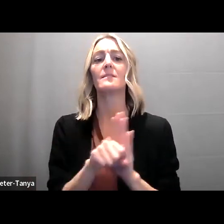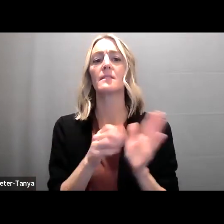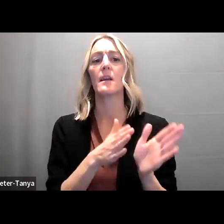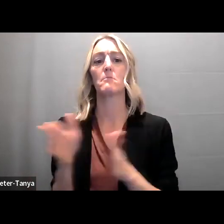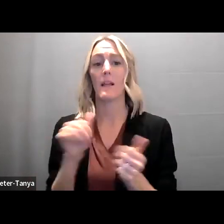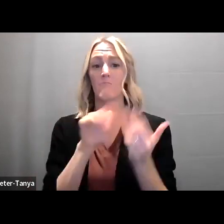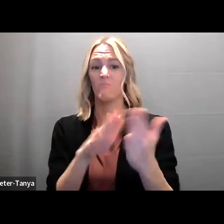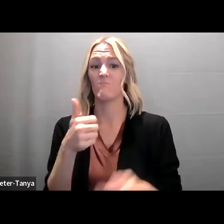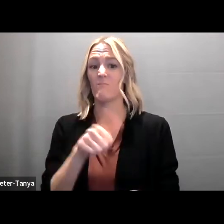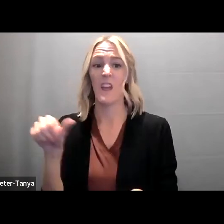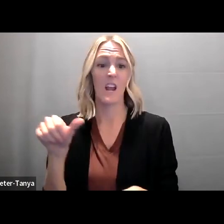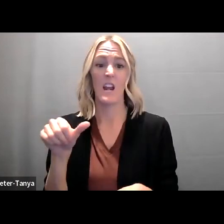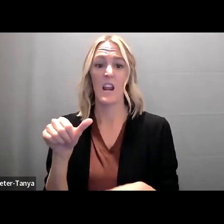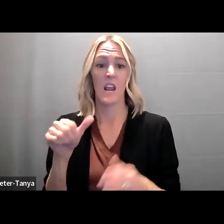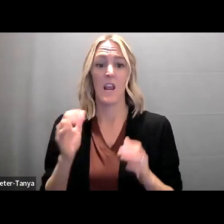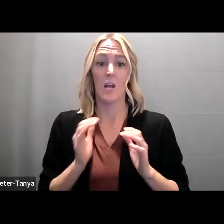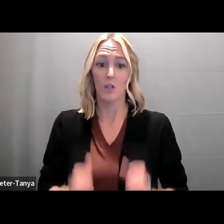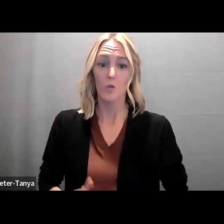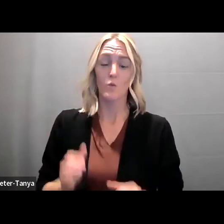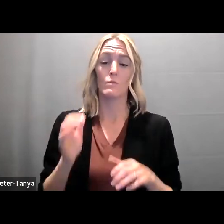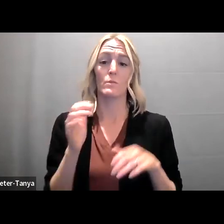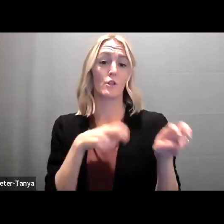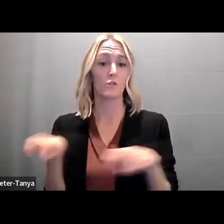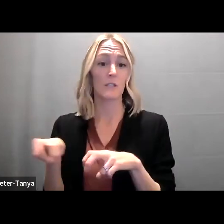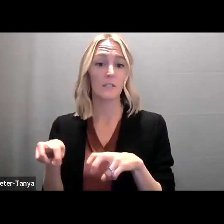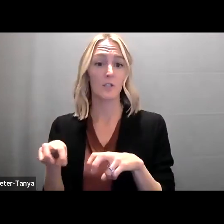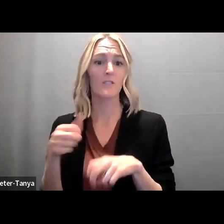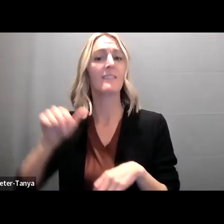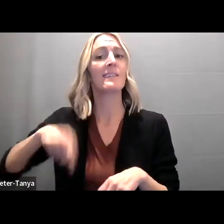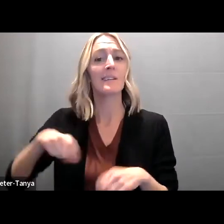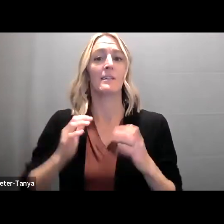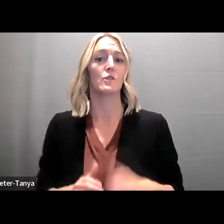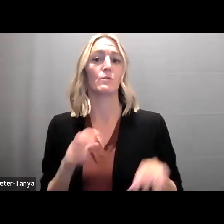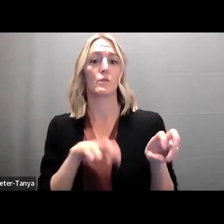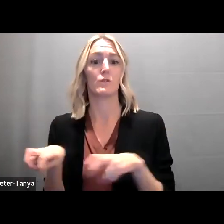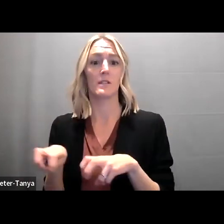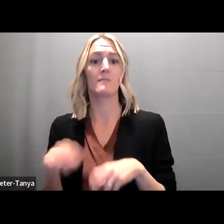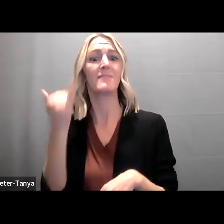So if there's a site that says you know what, we're not going to get to be in compliance